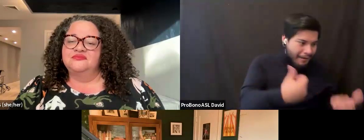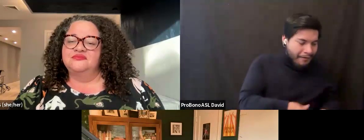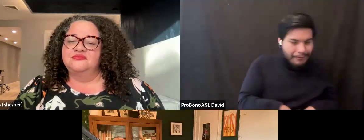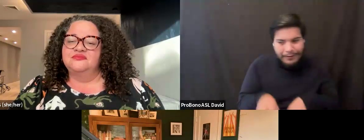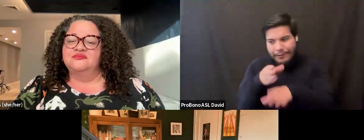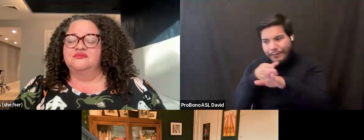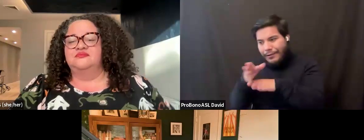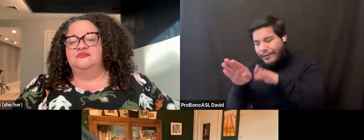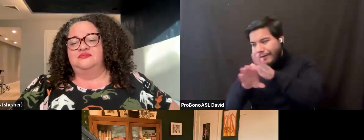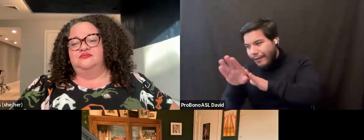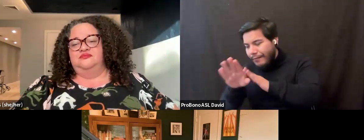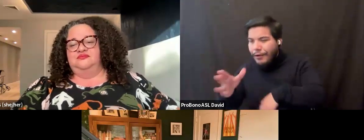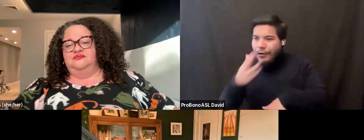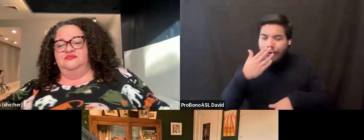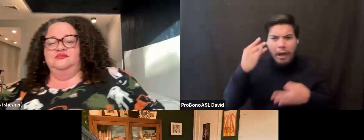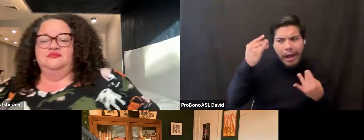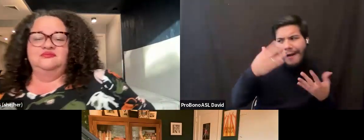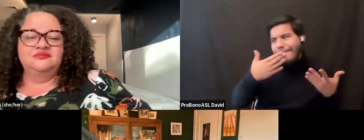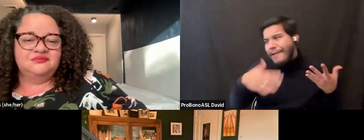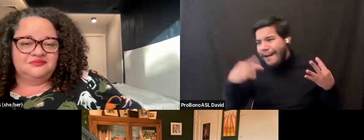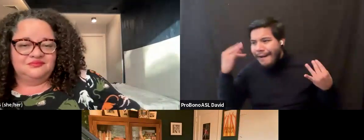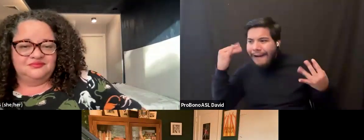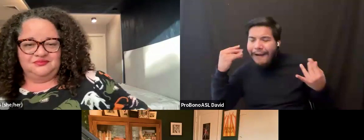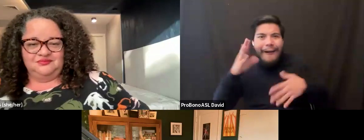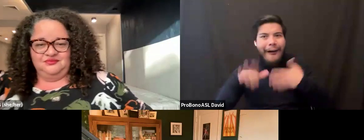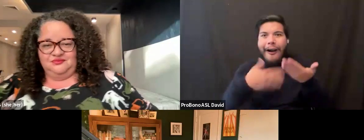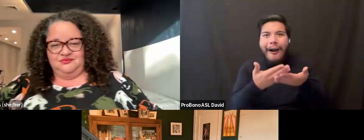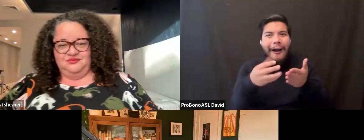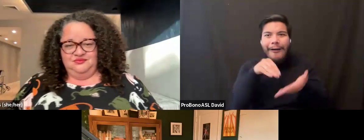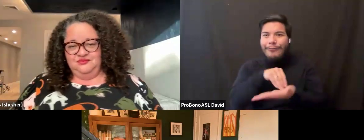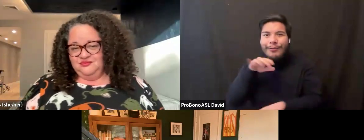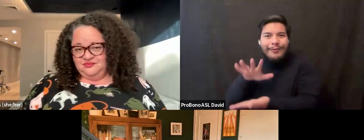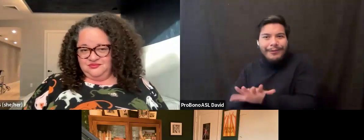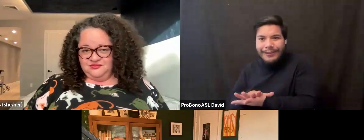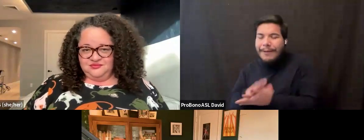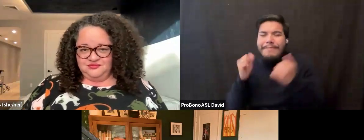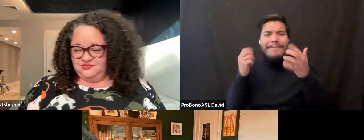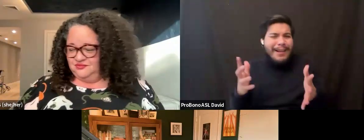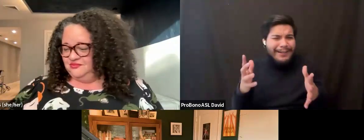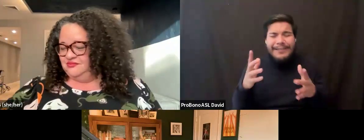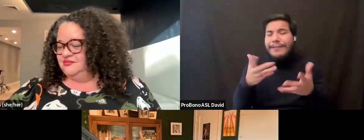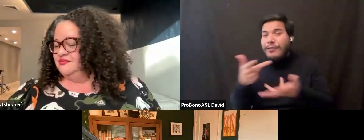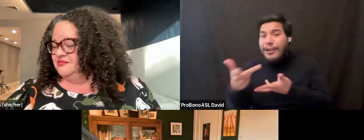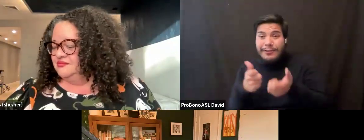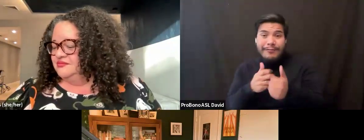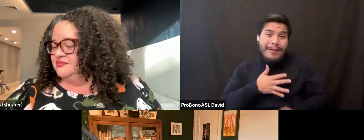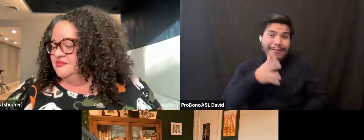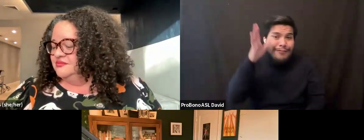good ideas and bad ideas all on camera and lots of interactions with my parents. So just every single part of it.